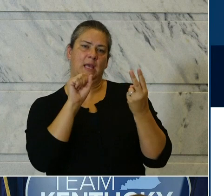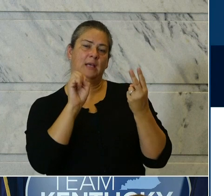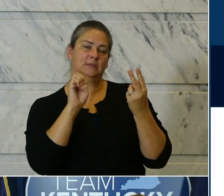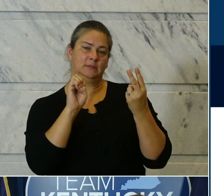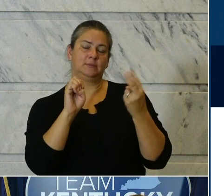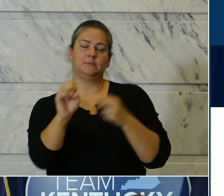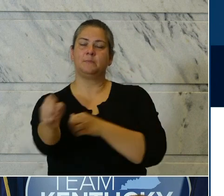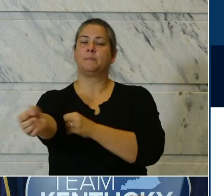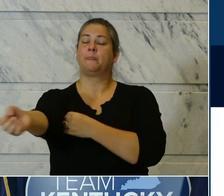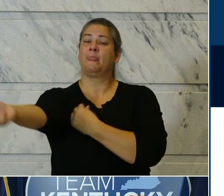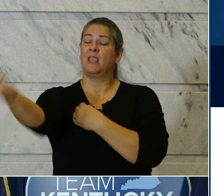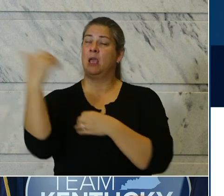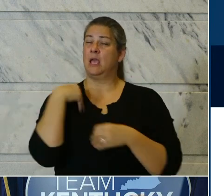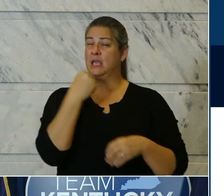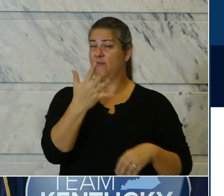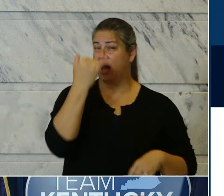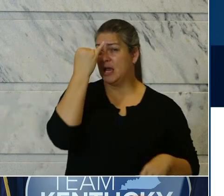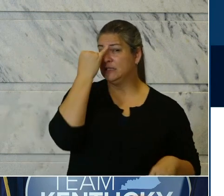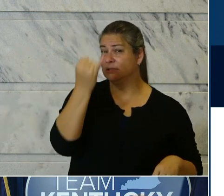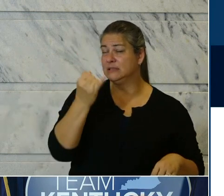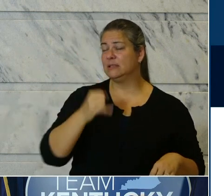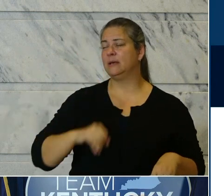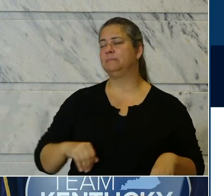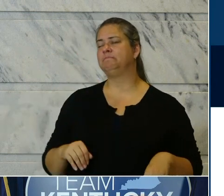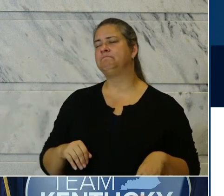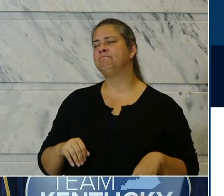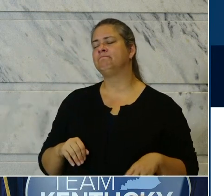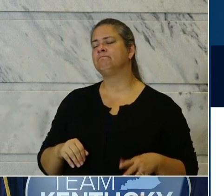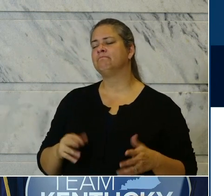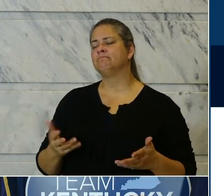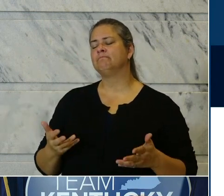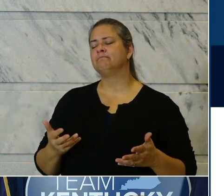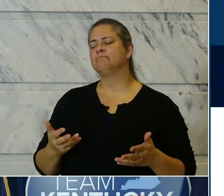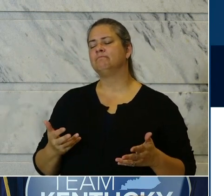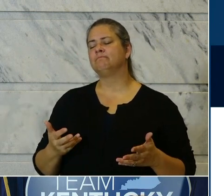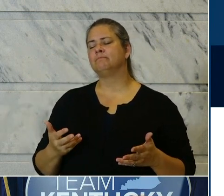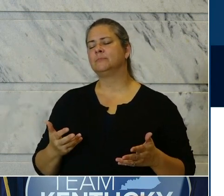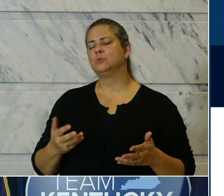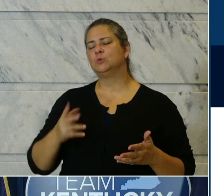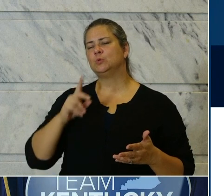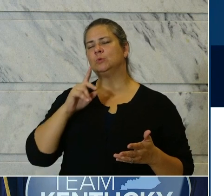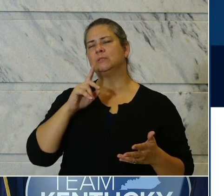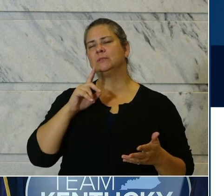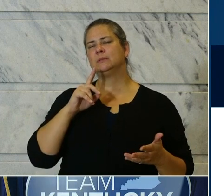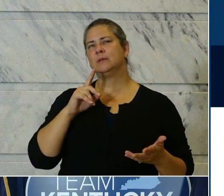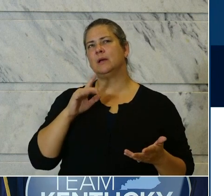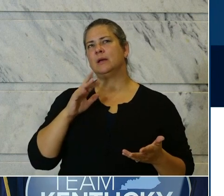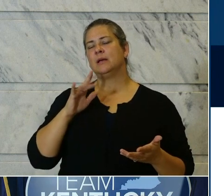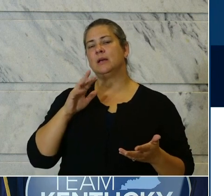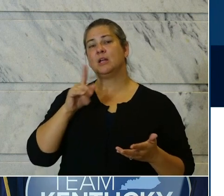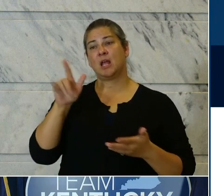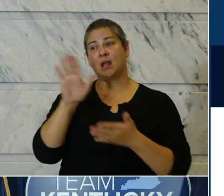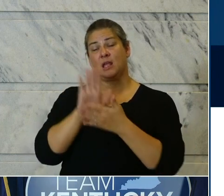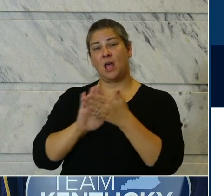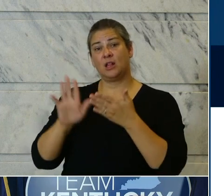STAFF TWO NEW CASES TO GIVE YOU